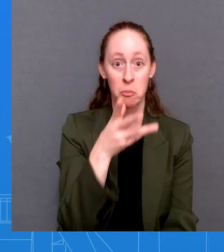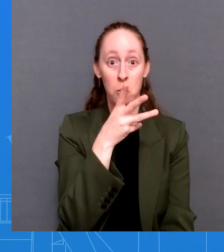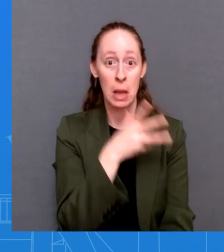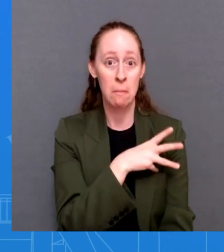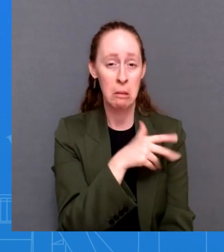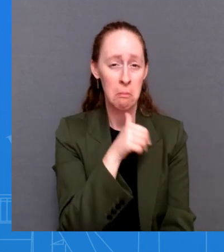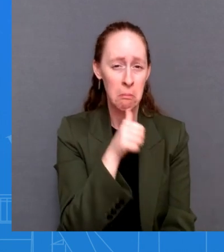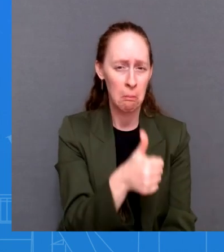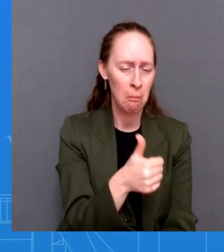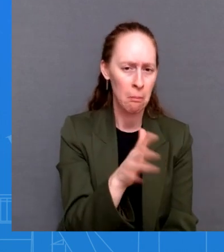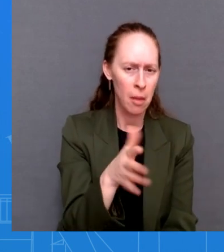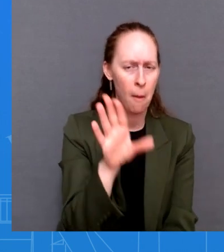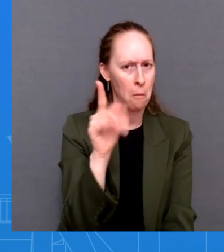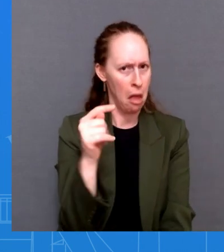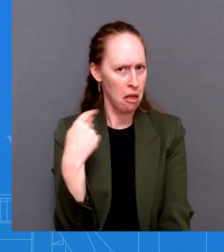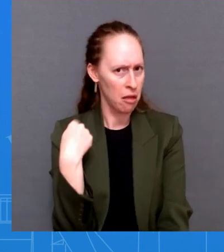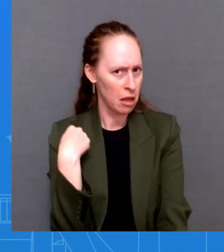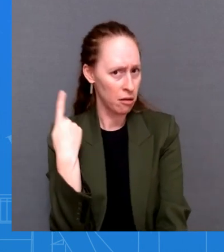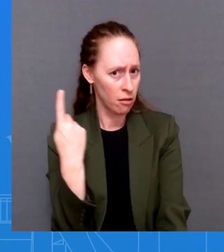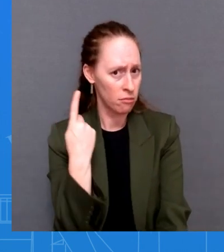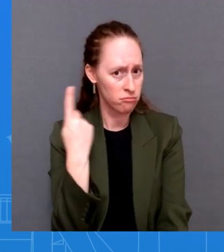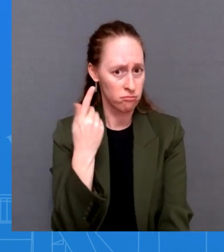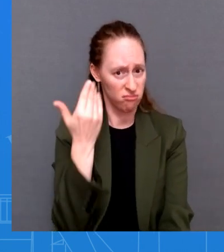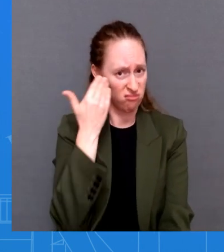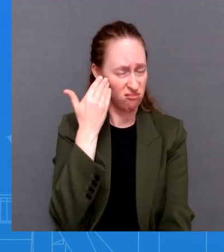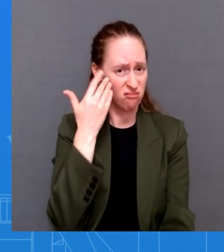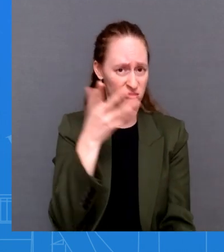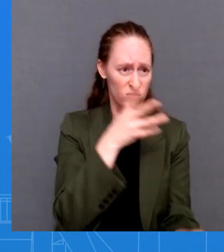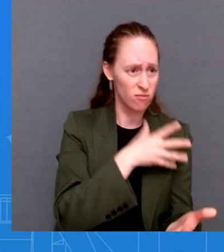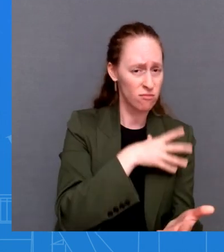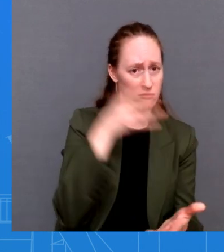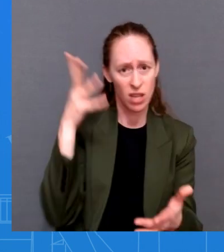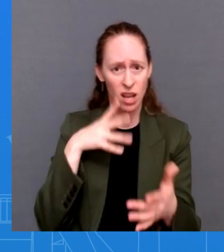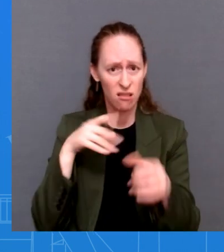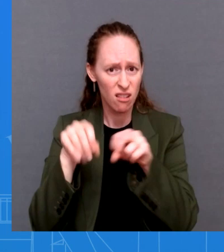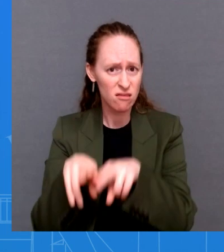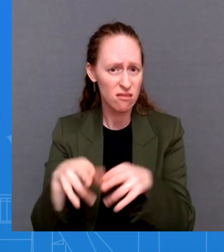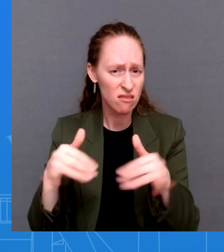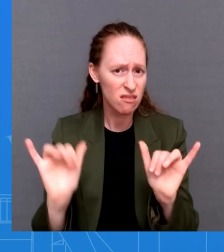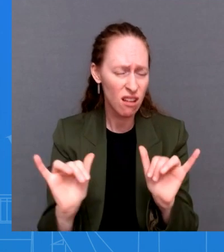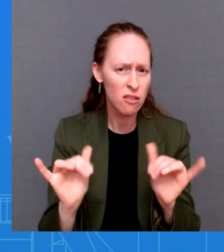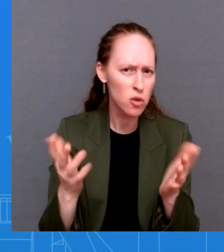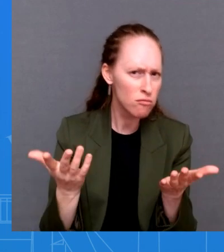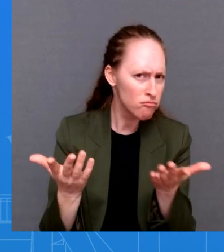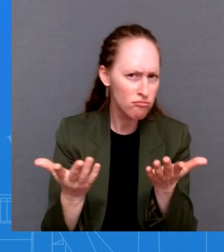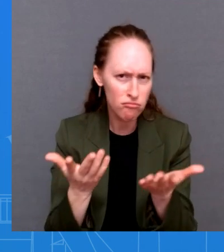at this point or household transmission or what? Mr. Fenton: Go back to Dr. Walensky. Dr. Walensky: Yeah.